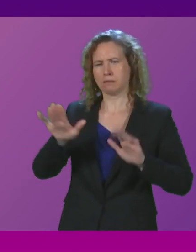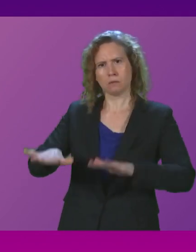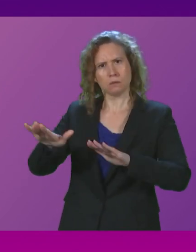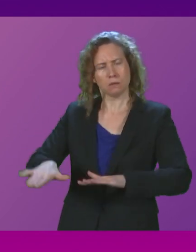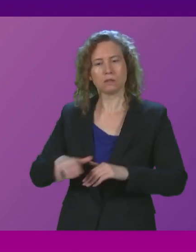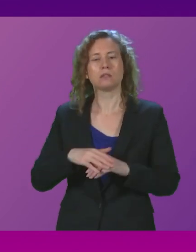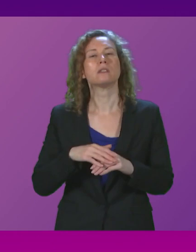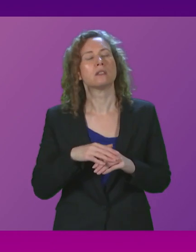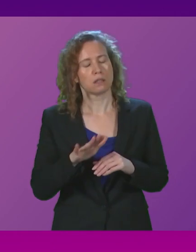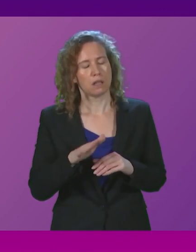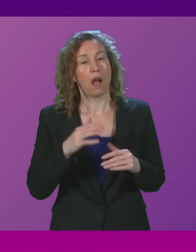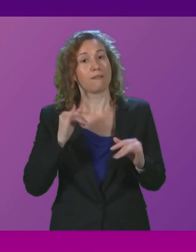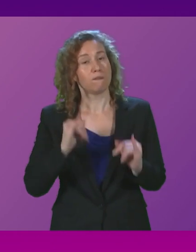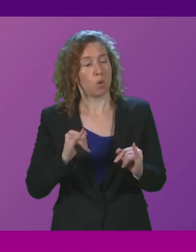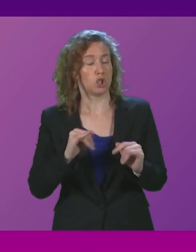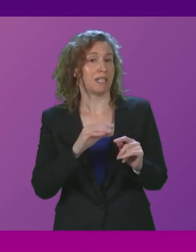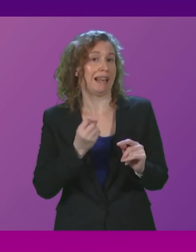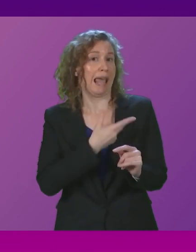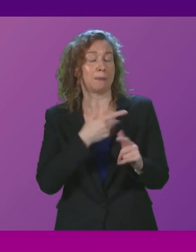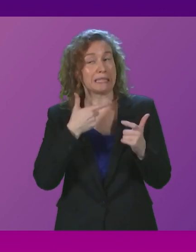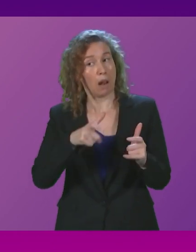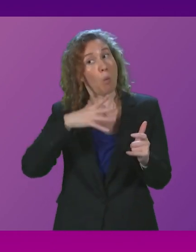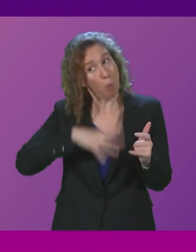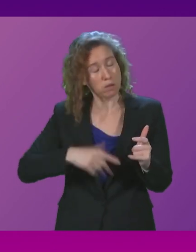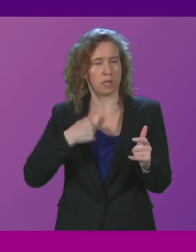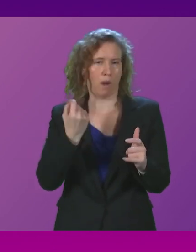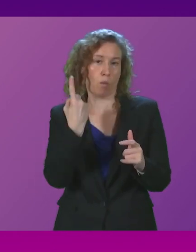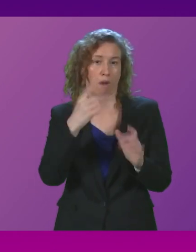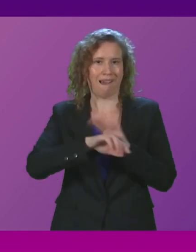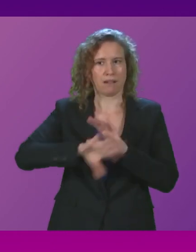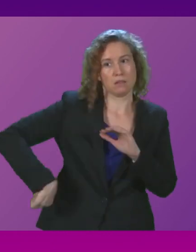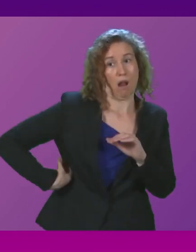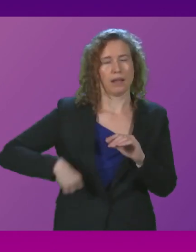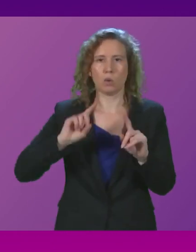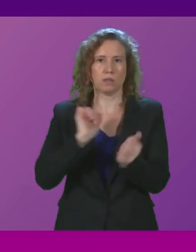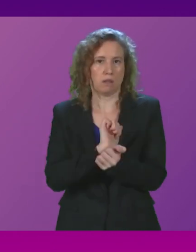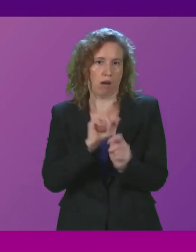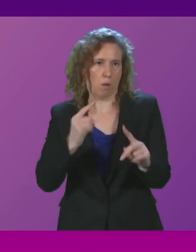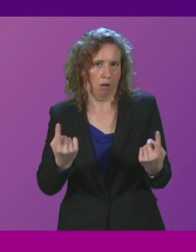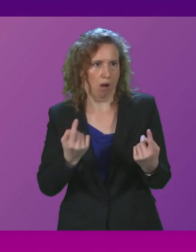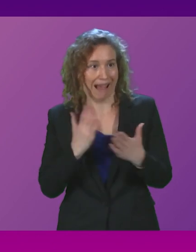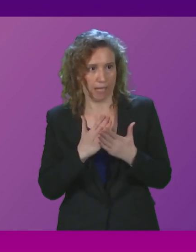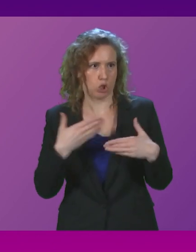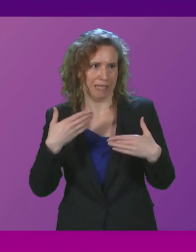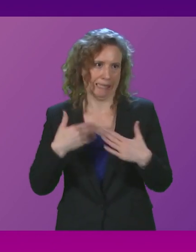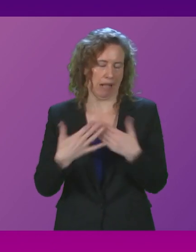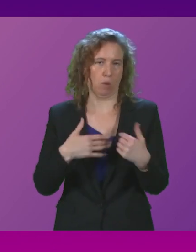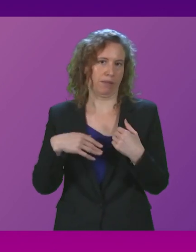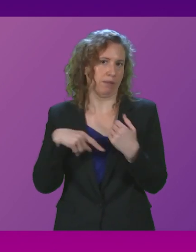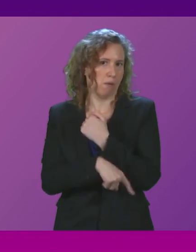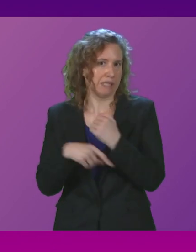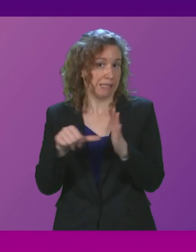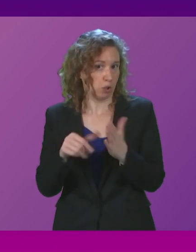Unfortunately, Labour still wants us to have one hand tied behind our back on these issues.